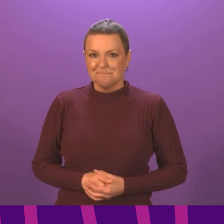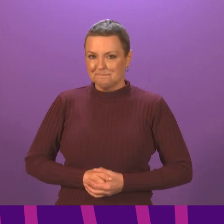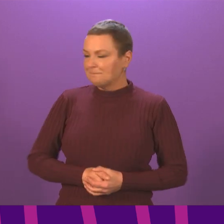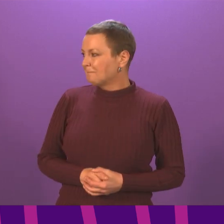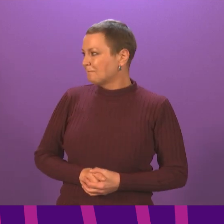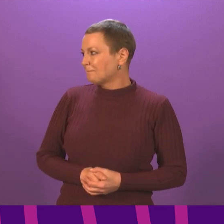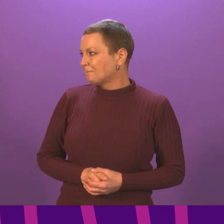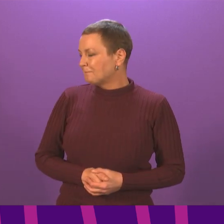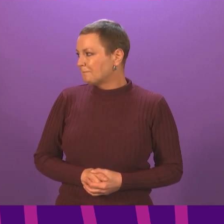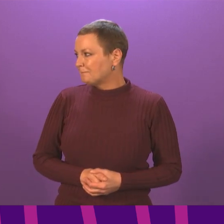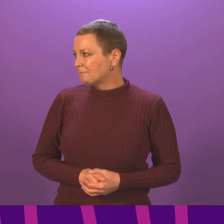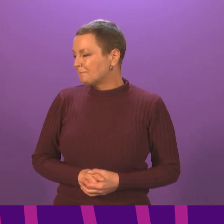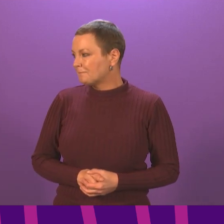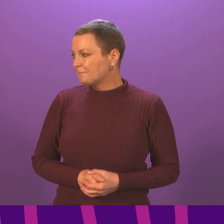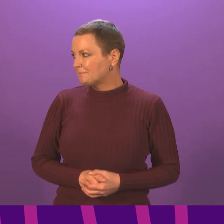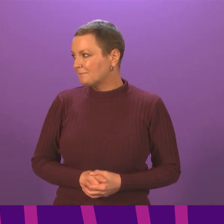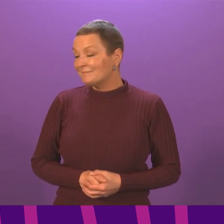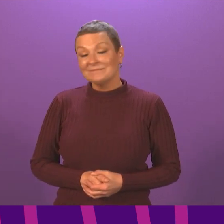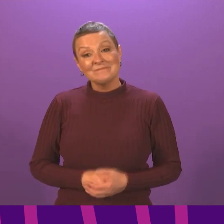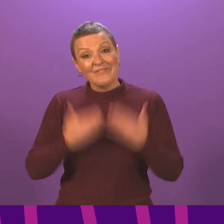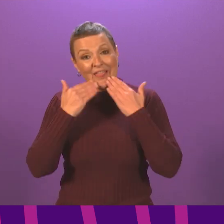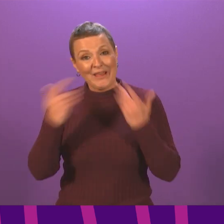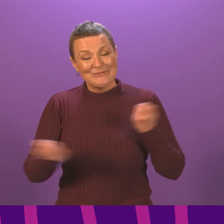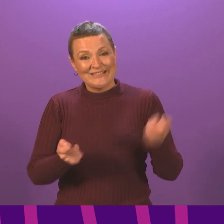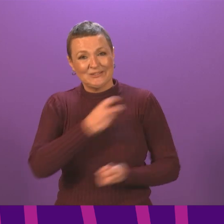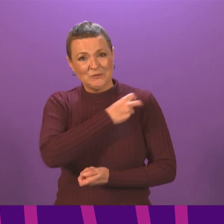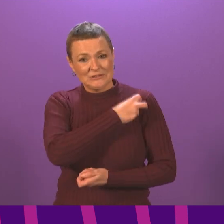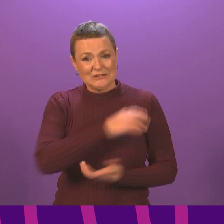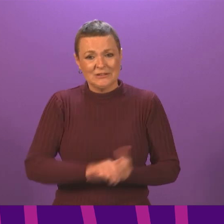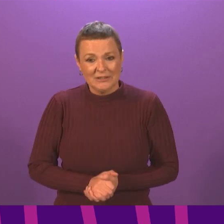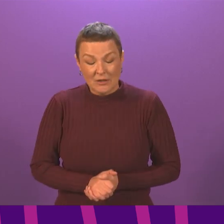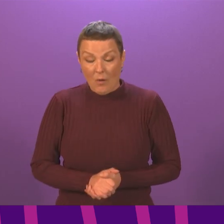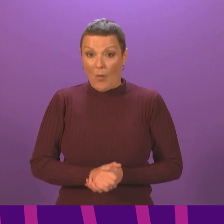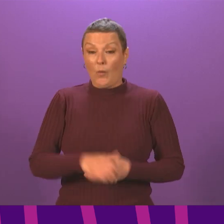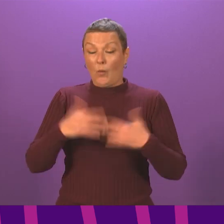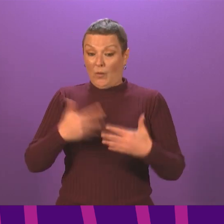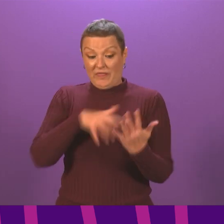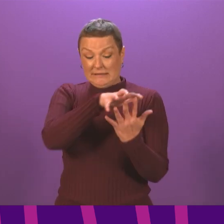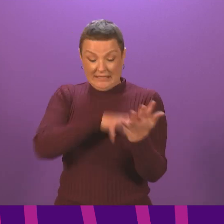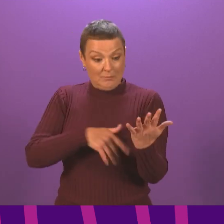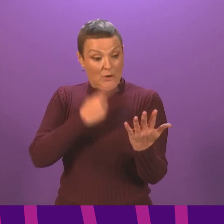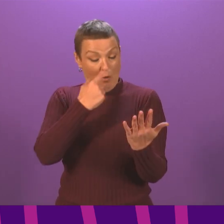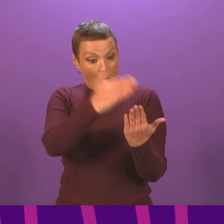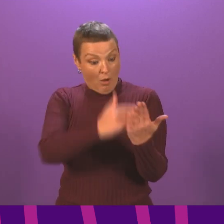Monica Lennon (Central Scotland) (Lab): On the surface of it, there is quite a lot